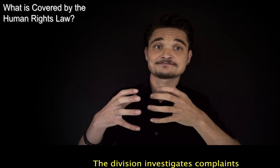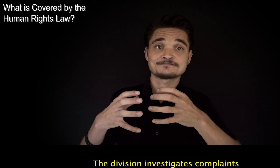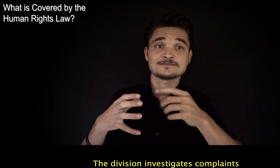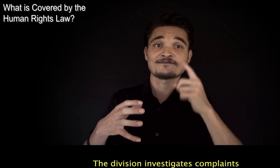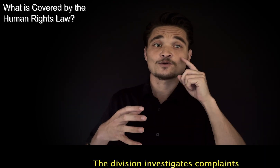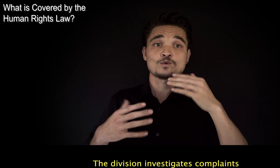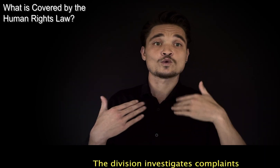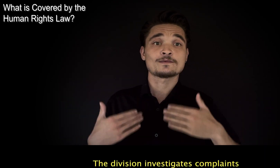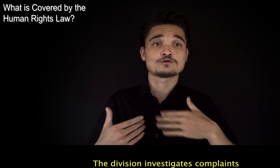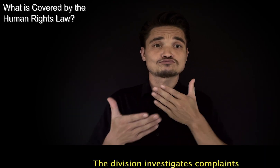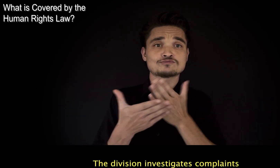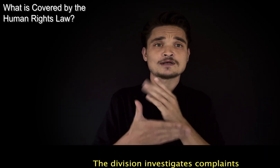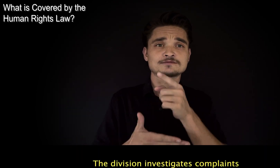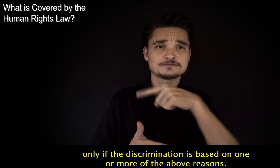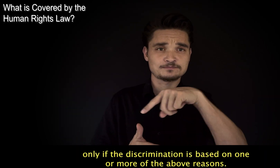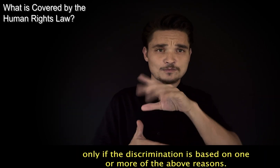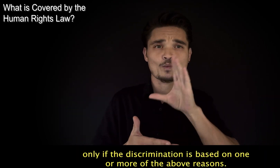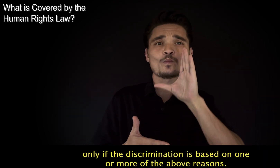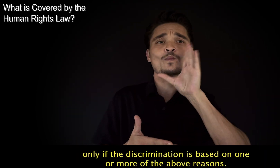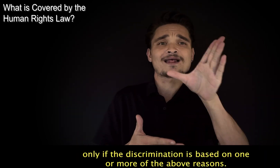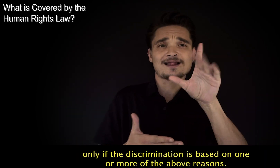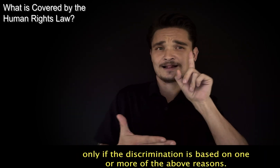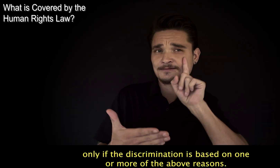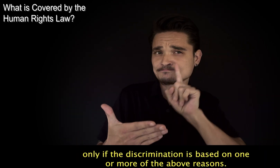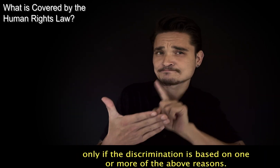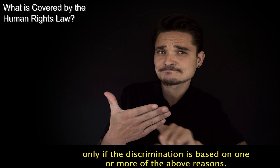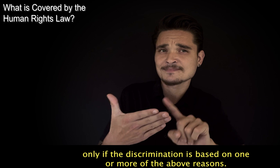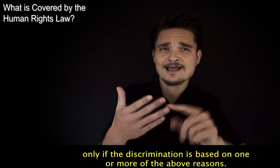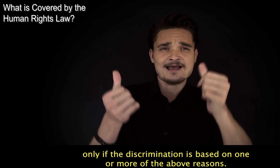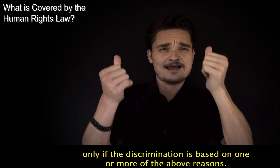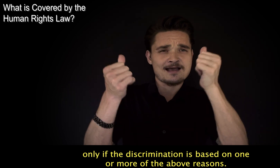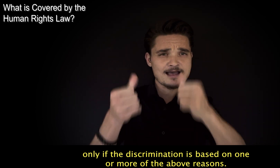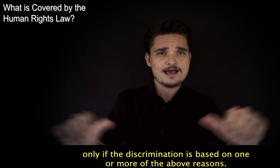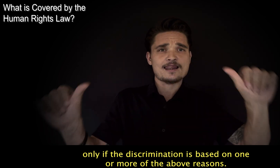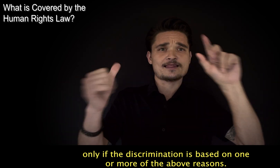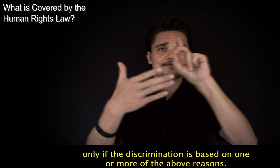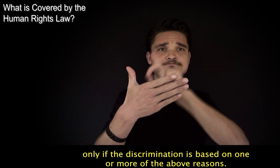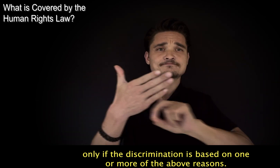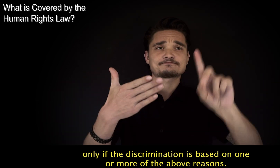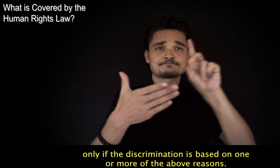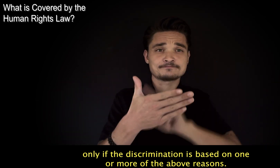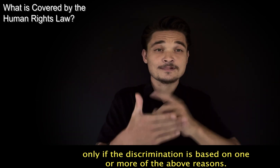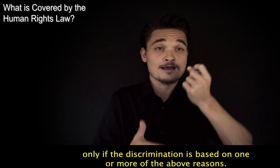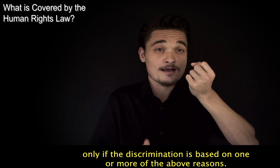The division investigates complaints only if the discrimination is based on one or more of the above reasons.